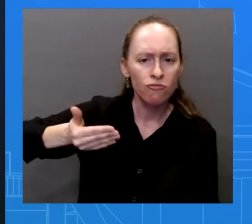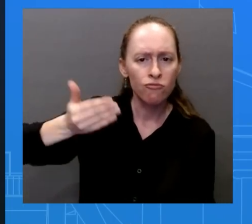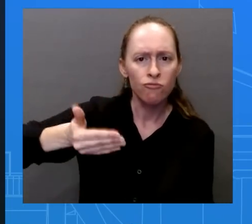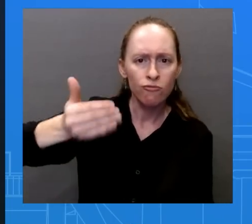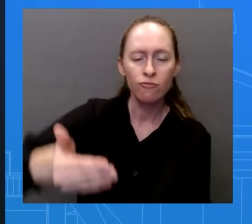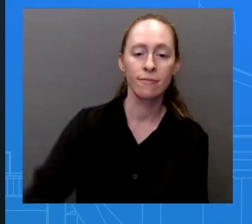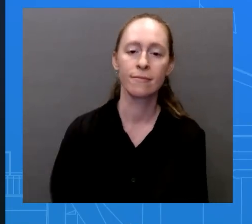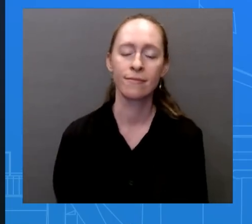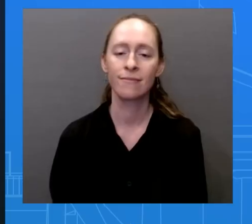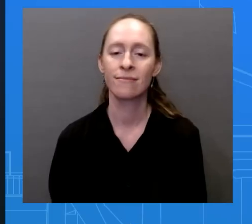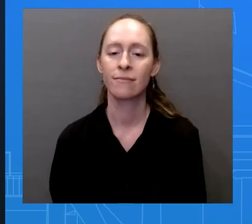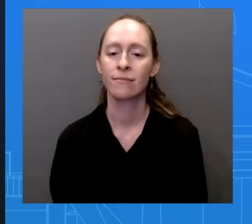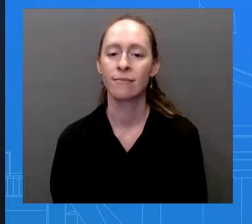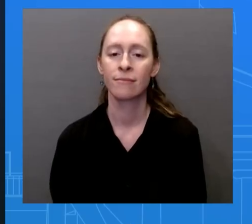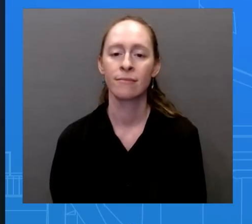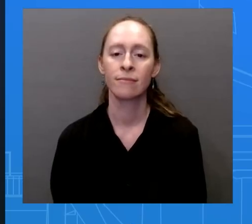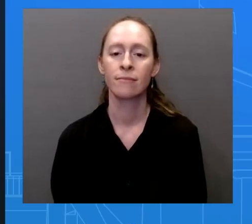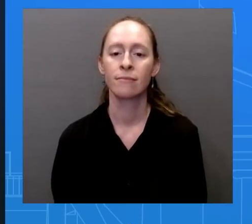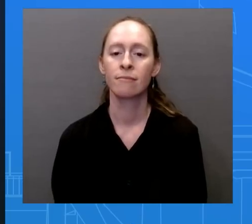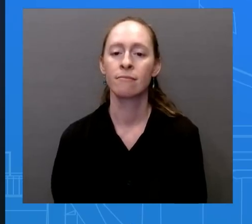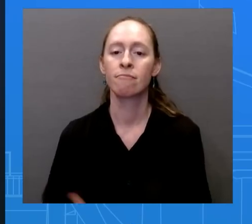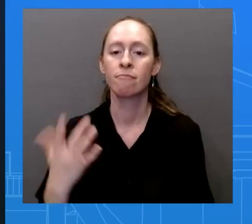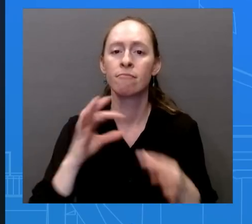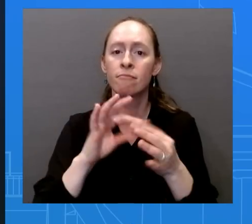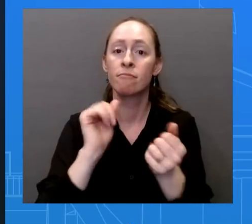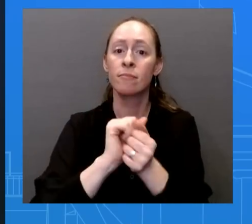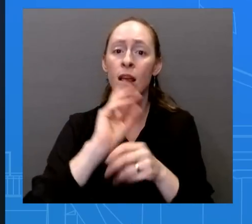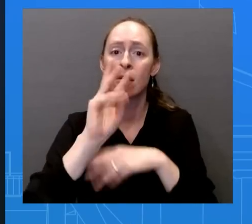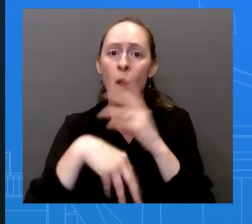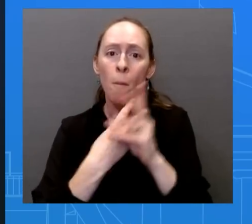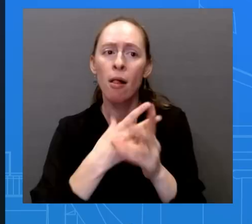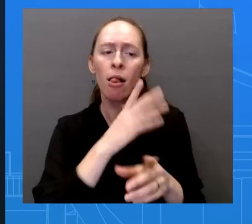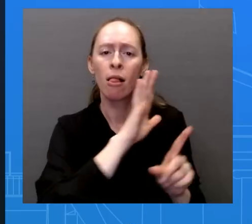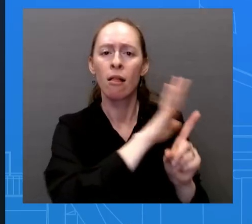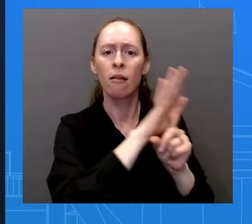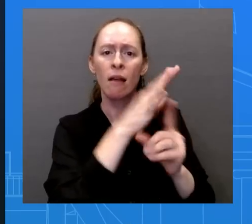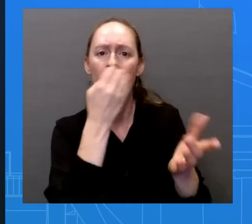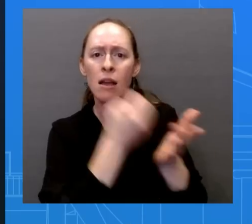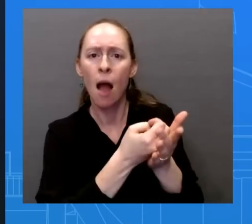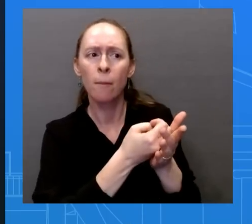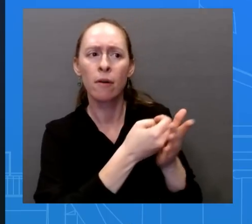That is important. We take this very seriously. And he -- this is meetings that he regularly does.